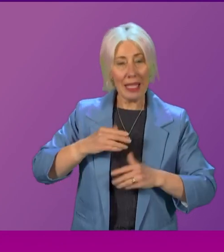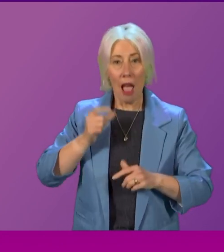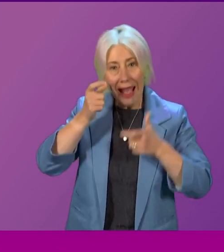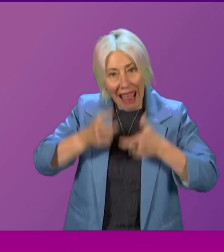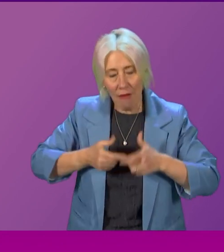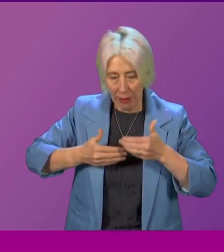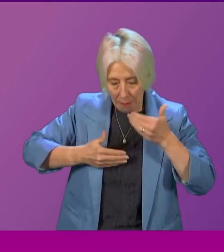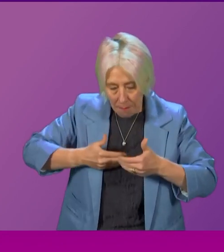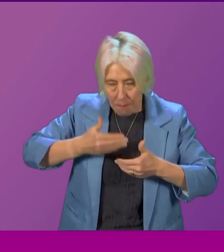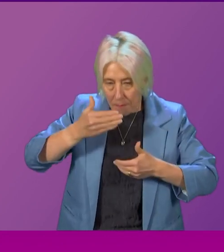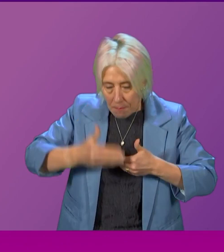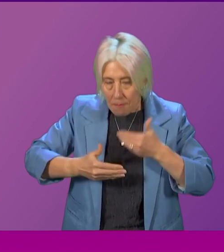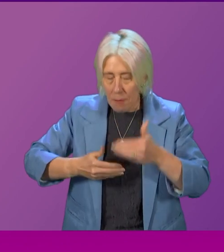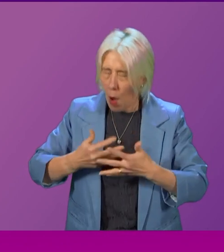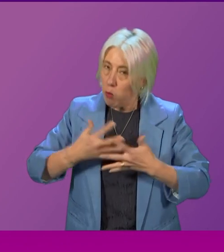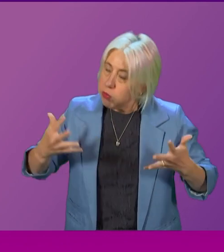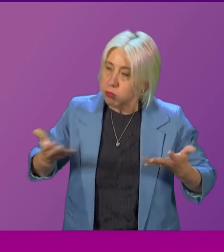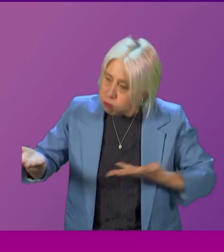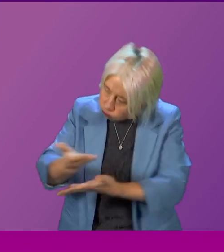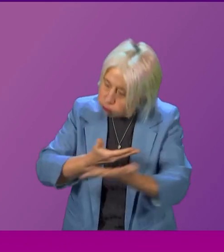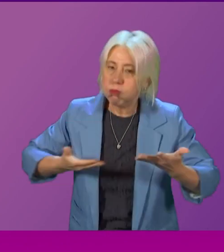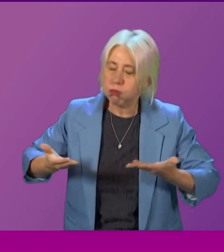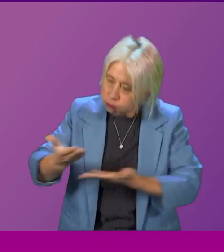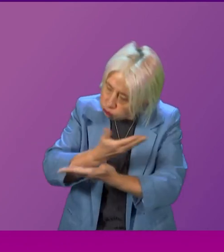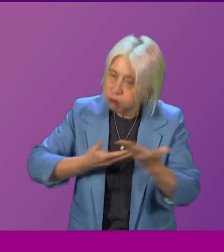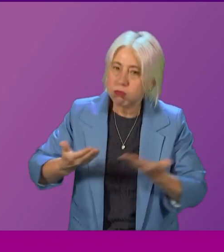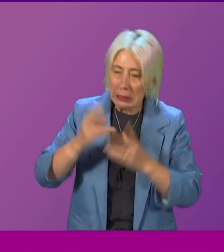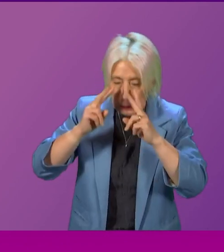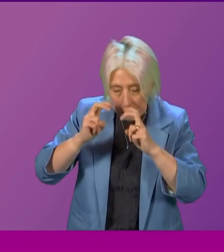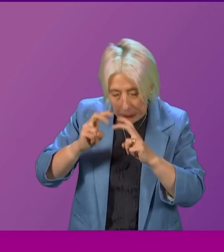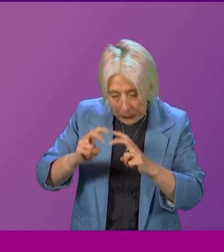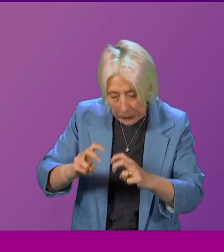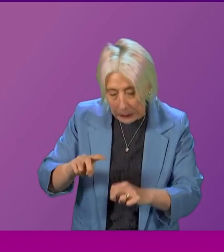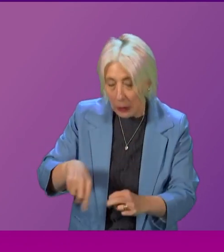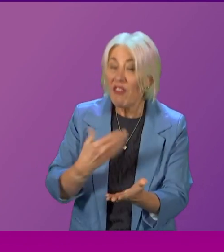There has been considerable consultation on and scrutiny of the bill, and that is right